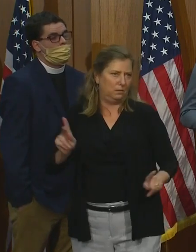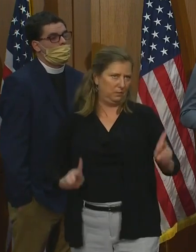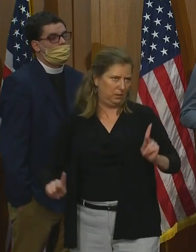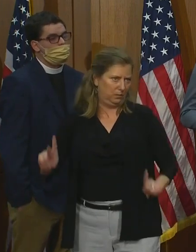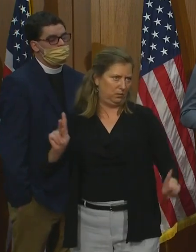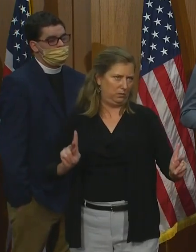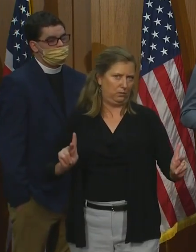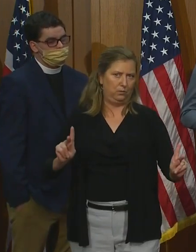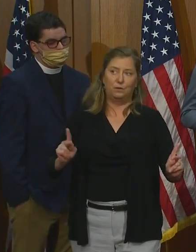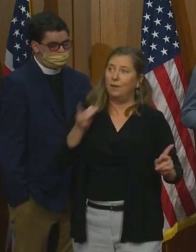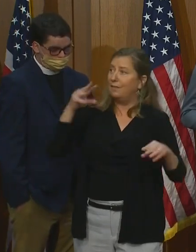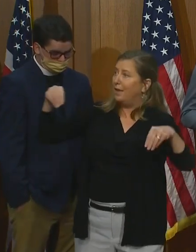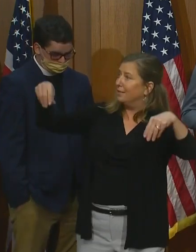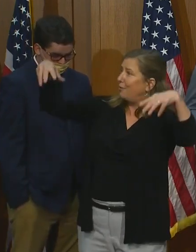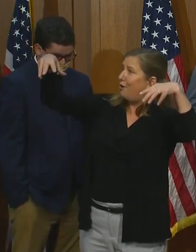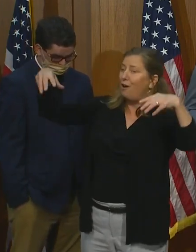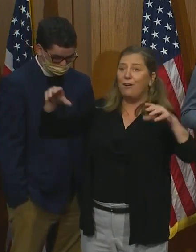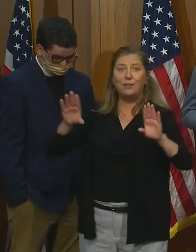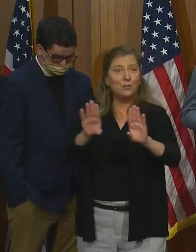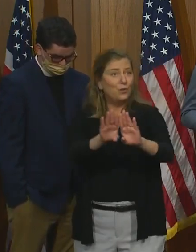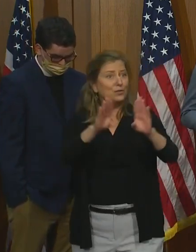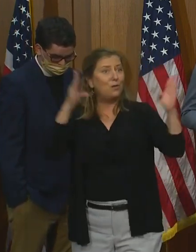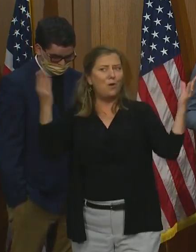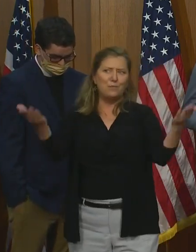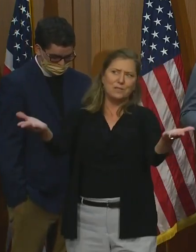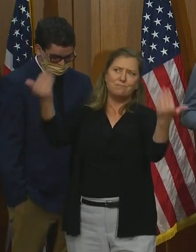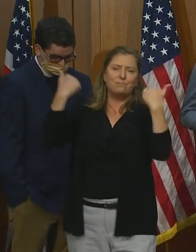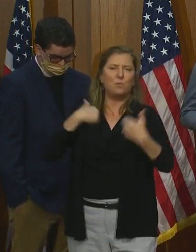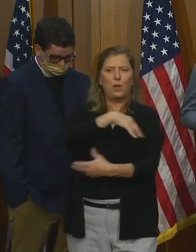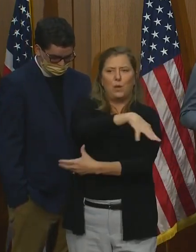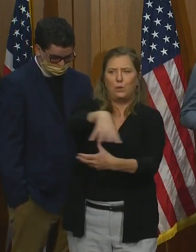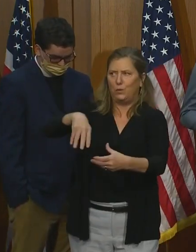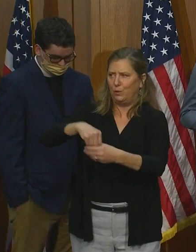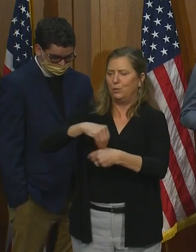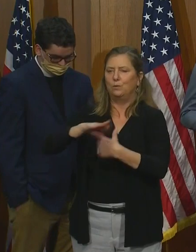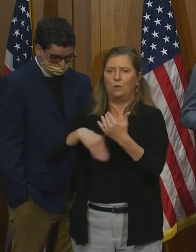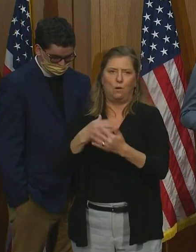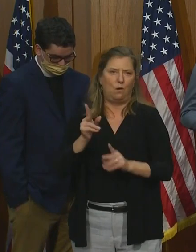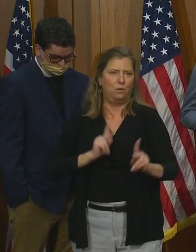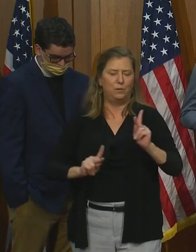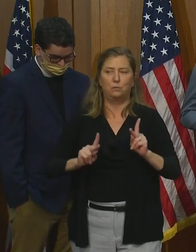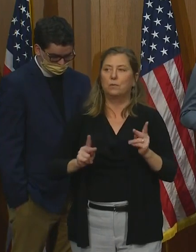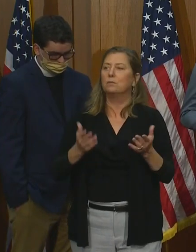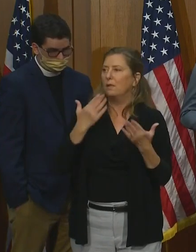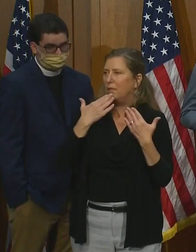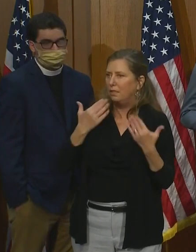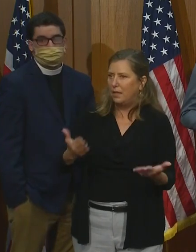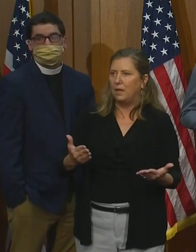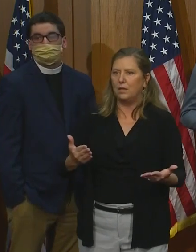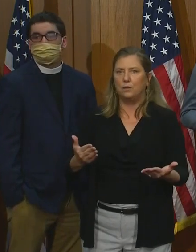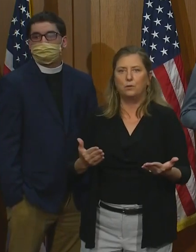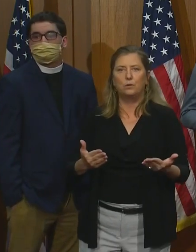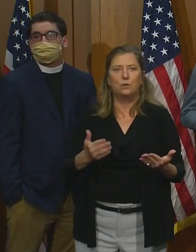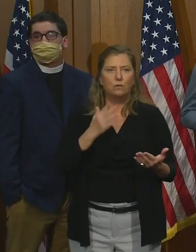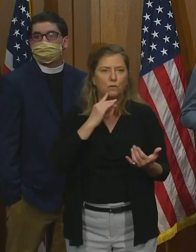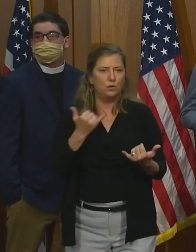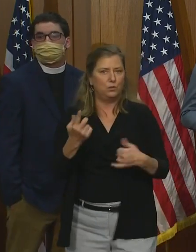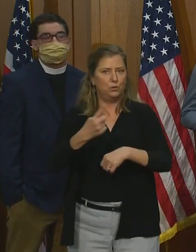IS A PLACE WHERE WE WELCOME PEOPLE OF WHERE OUR LIGHTS ARE ON OUR DOORS ARE OPEN WHERE WE